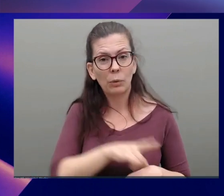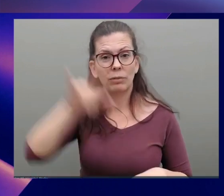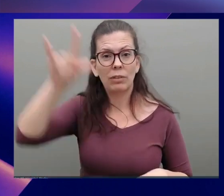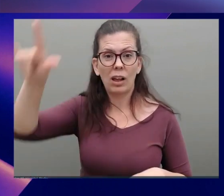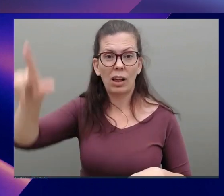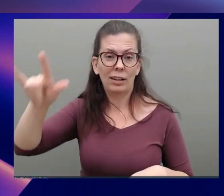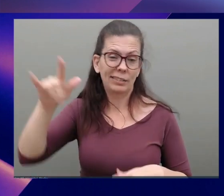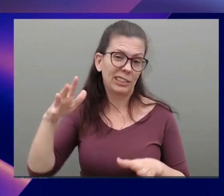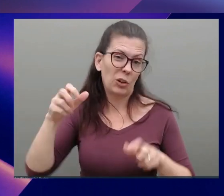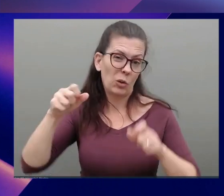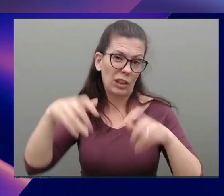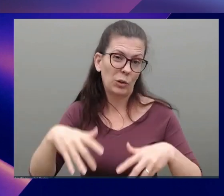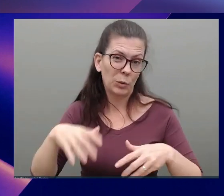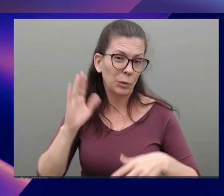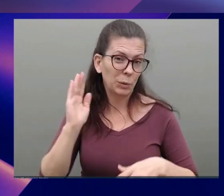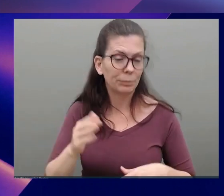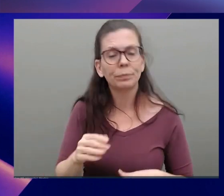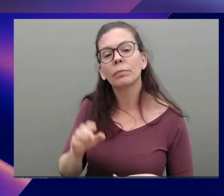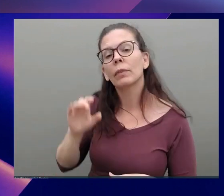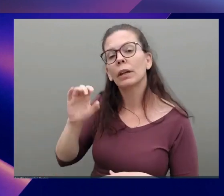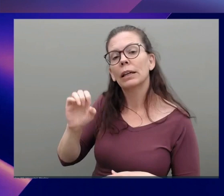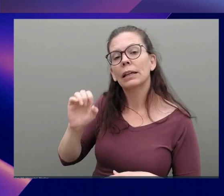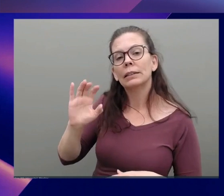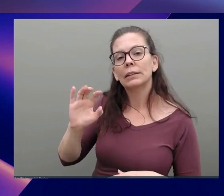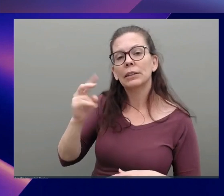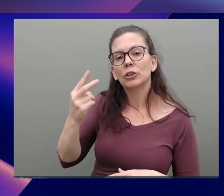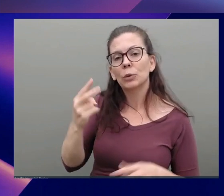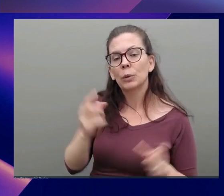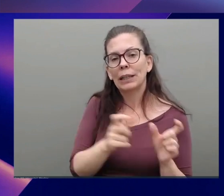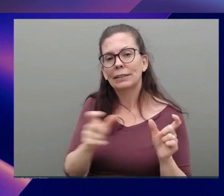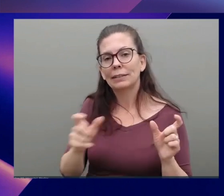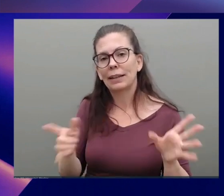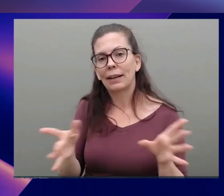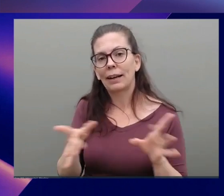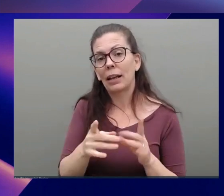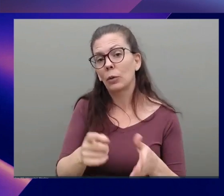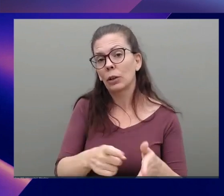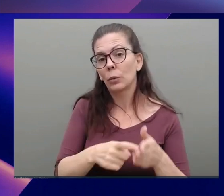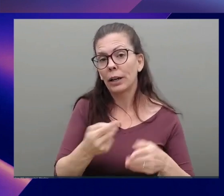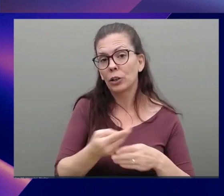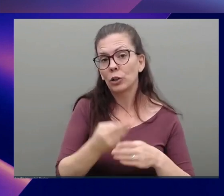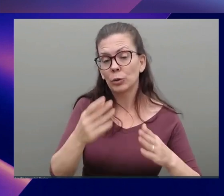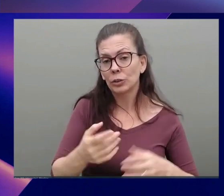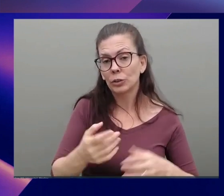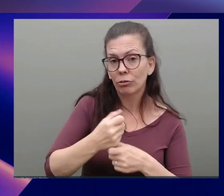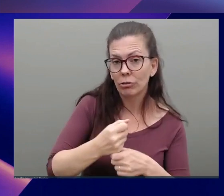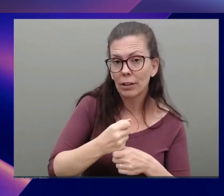So, EC2 Instance Connect requires a user created and a downloaded SSH key.